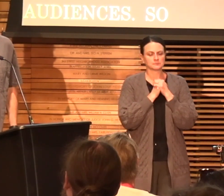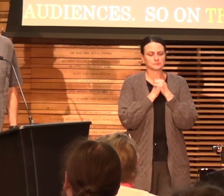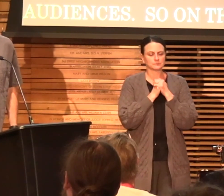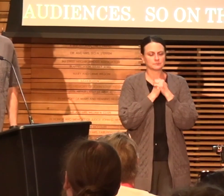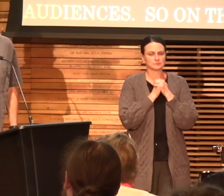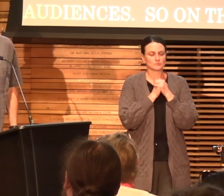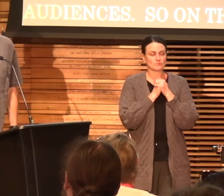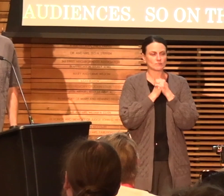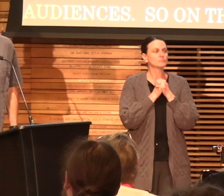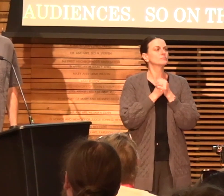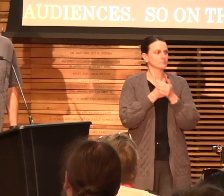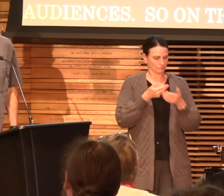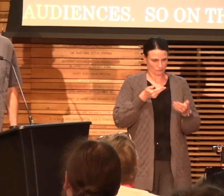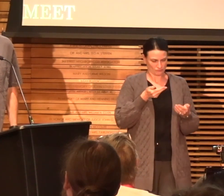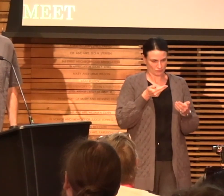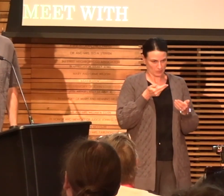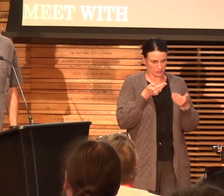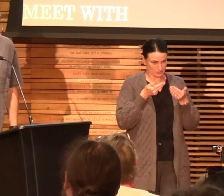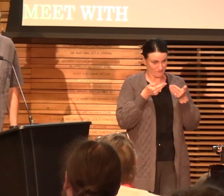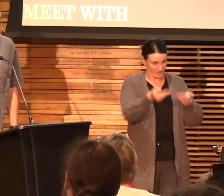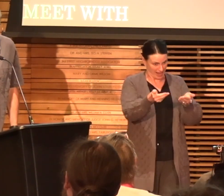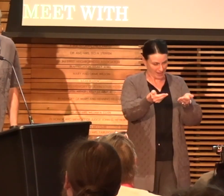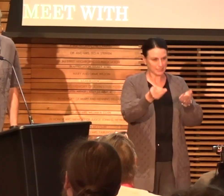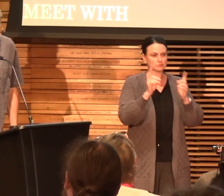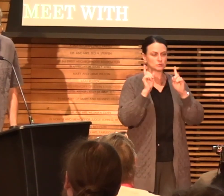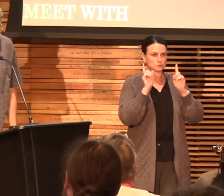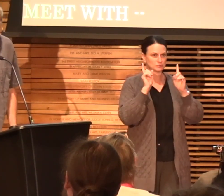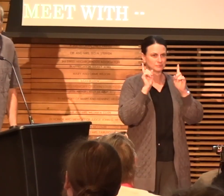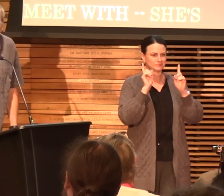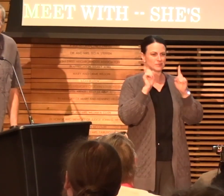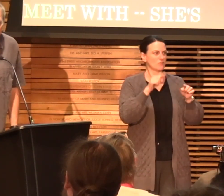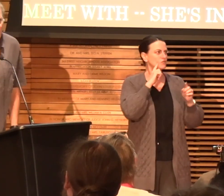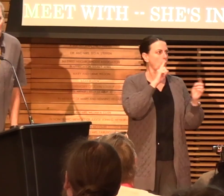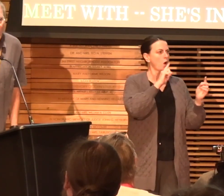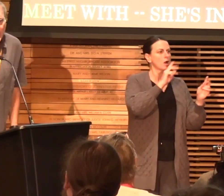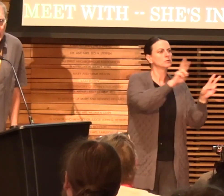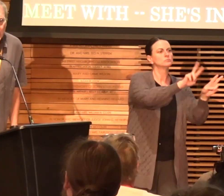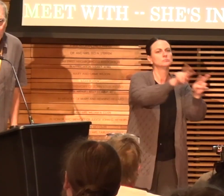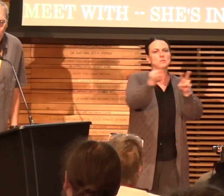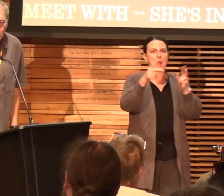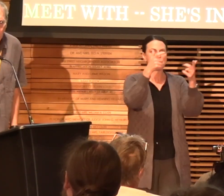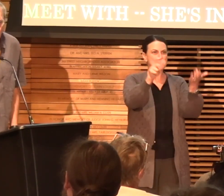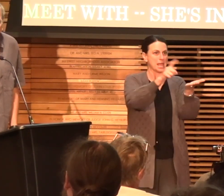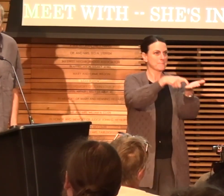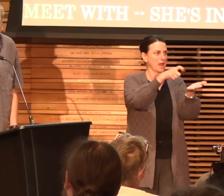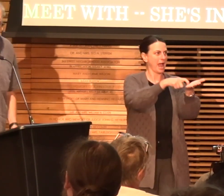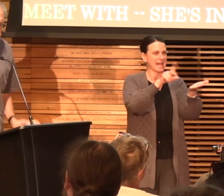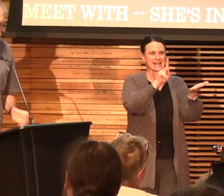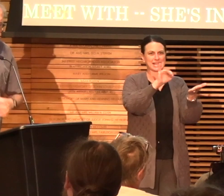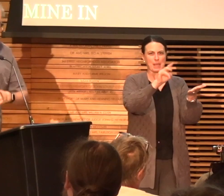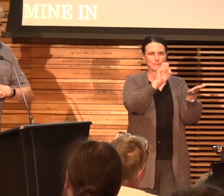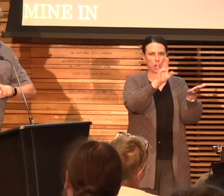she's invited to meet with, she's invited for a tour of the big mine in Kimberley, Kimberley, South Africa,